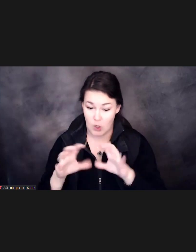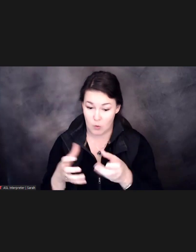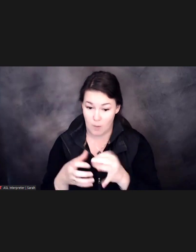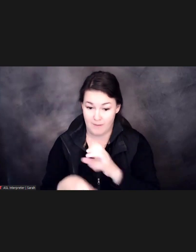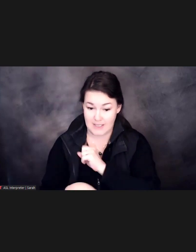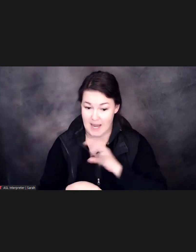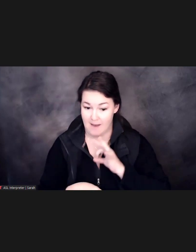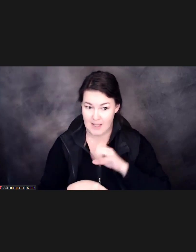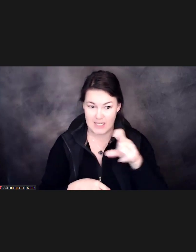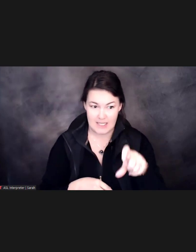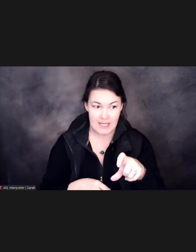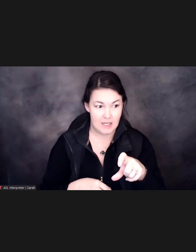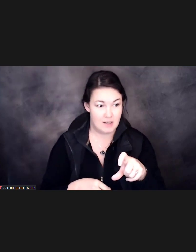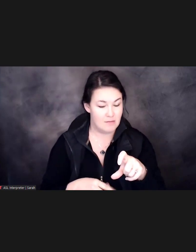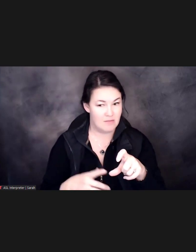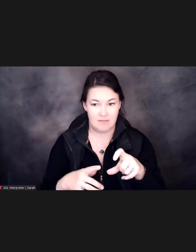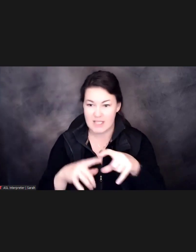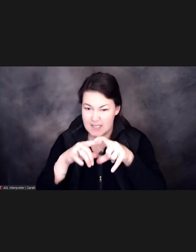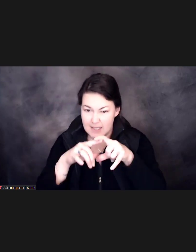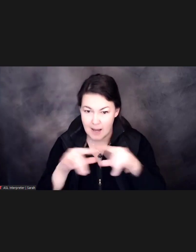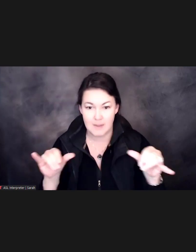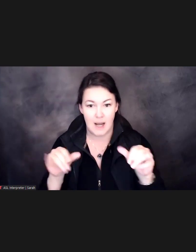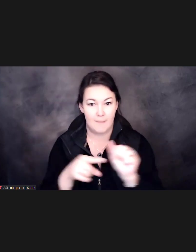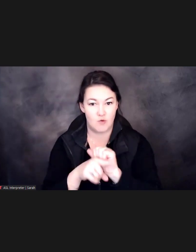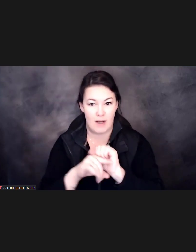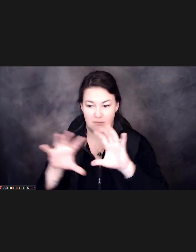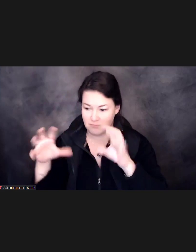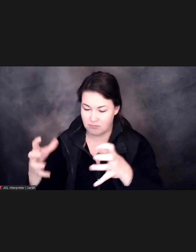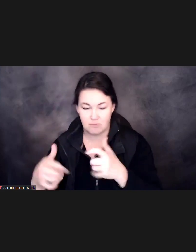training at the same time, while some of you may find that your